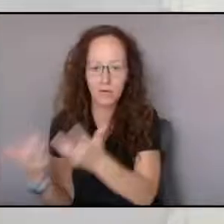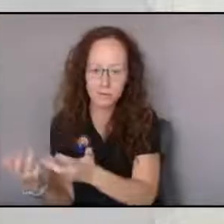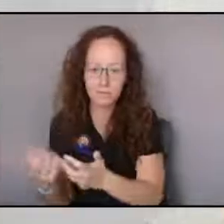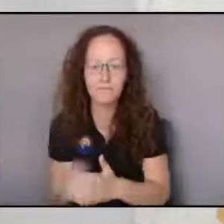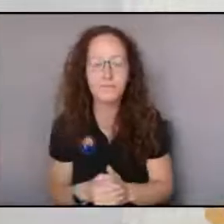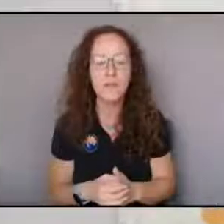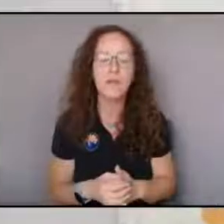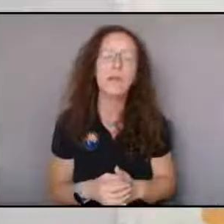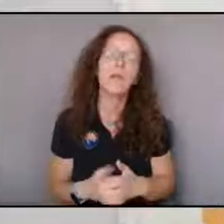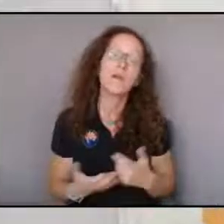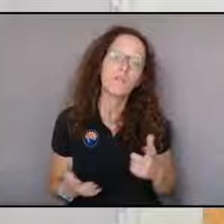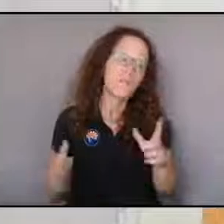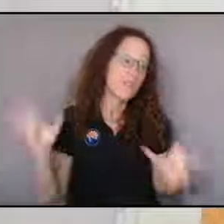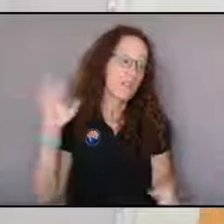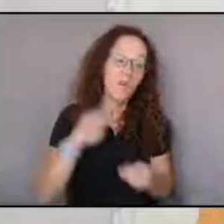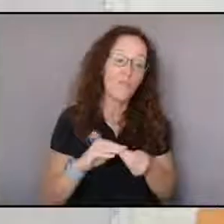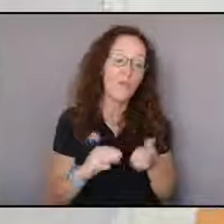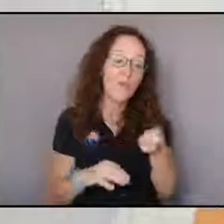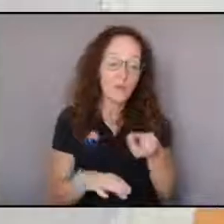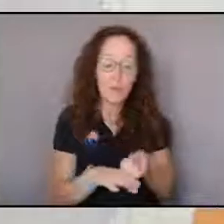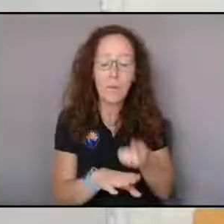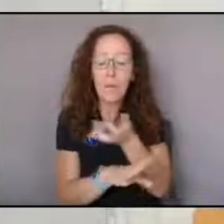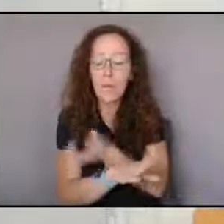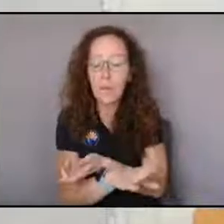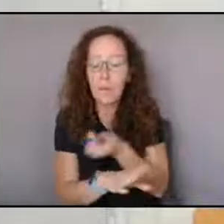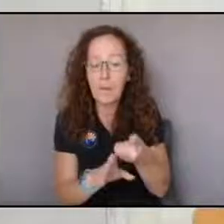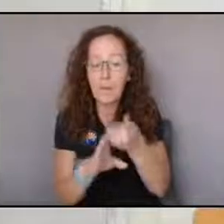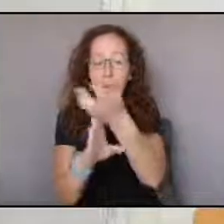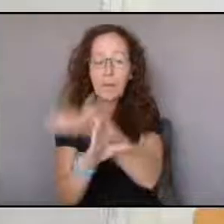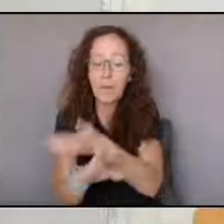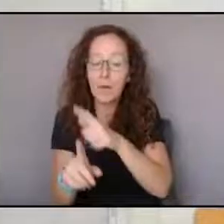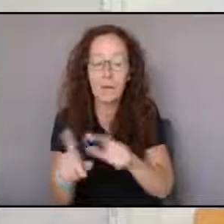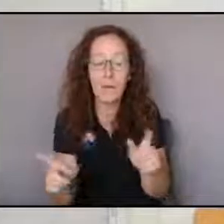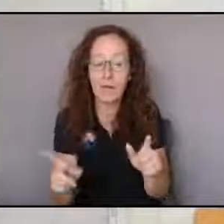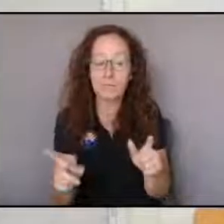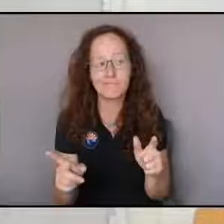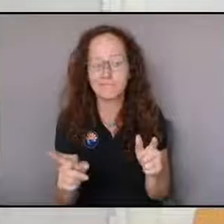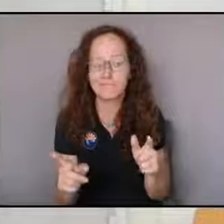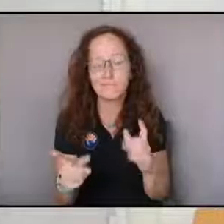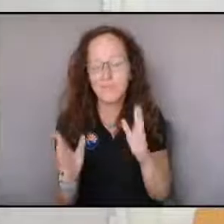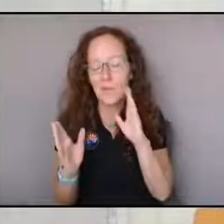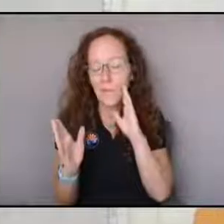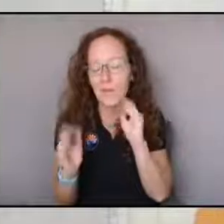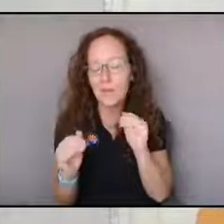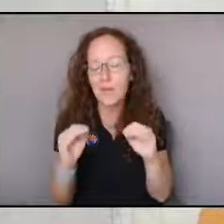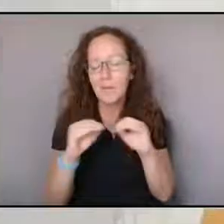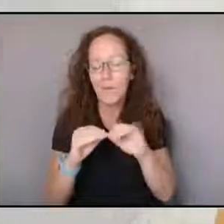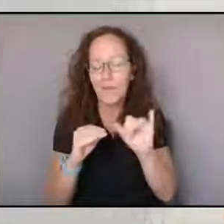SURE IT DOESN'T CROSS THE LINE. OTHER THAN A FEW SLOPS, WE STILL HAVE CRITICAL WEATHER FOR THE NEXT FEW DAYS.